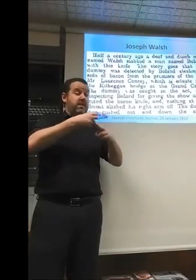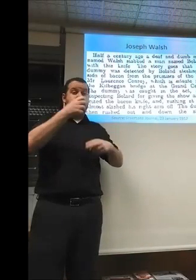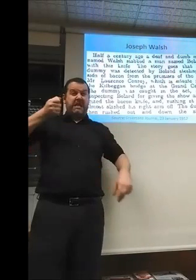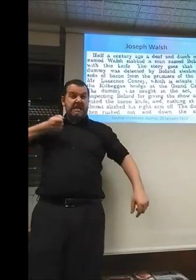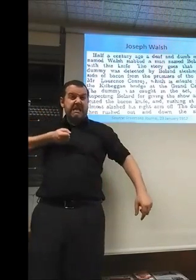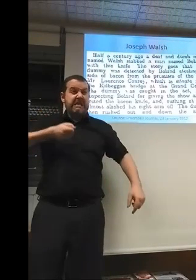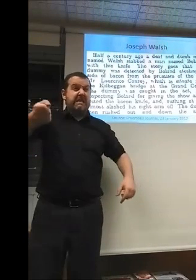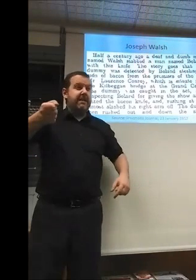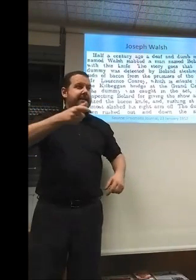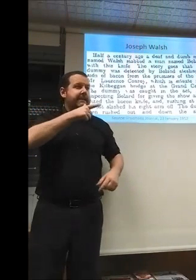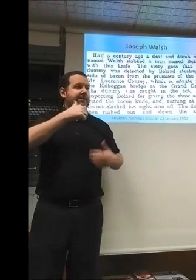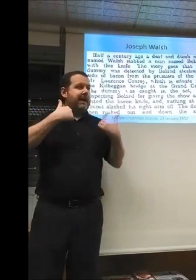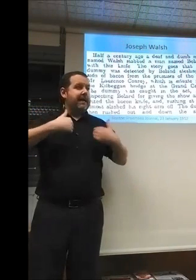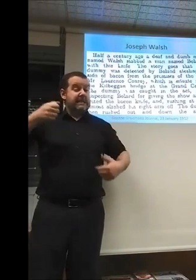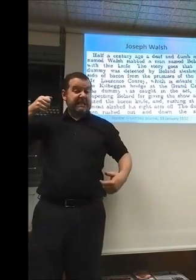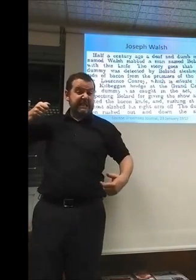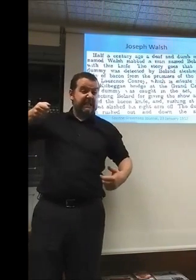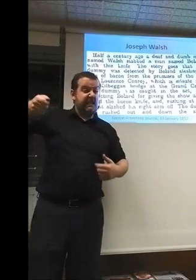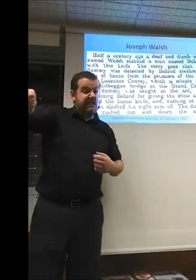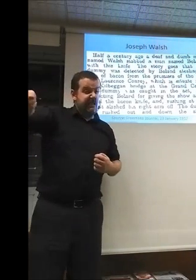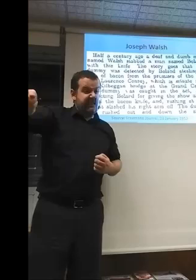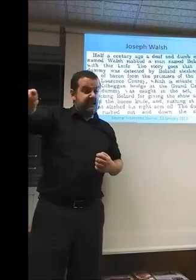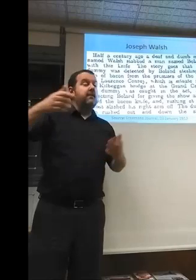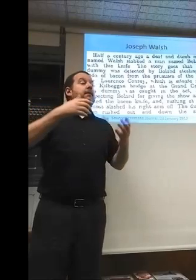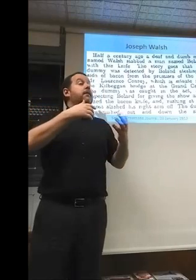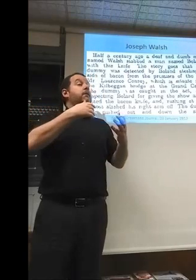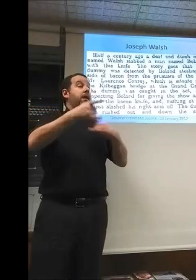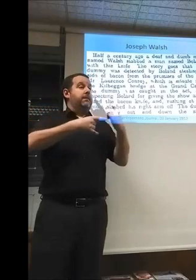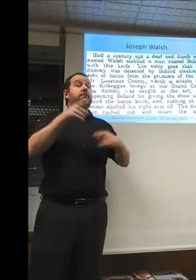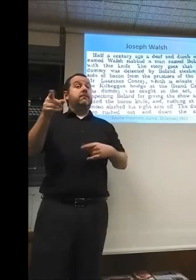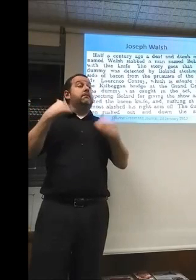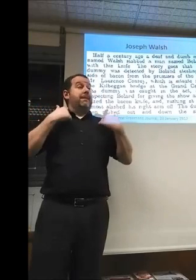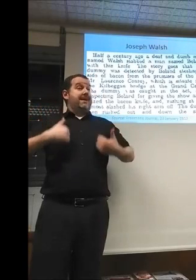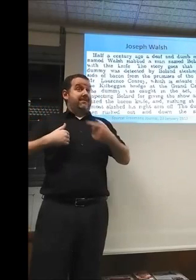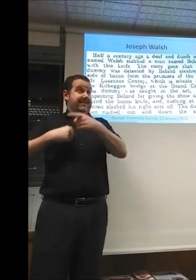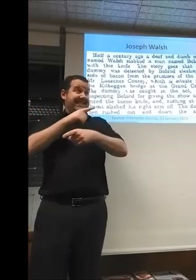why he was arrested and his sentence there of three months.